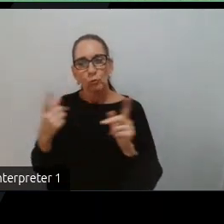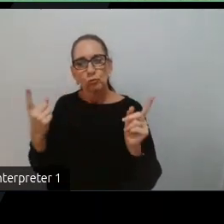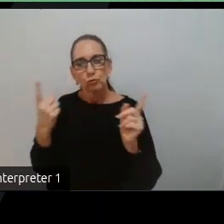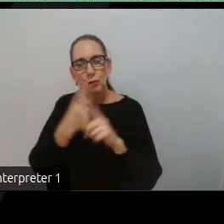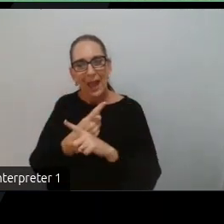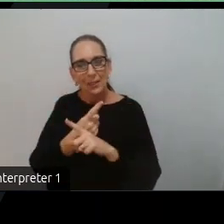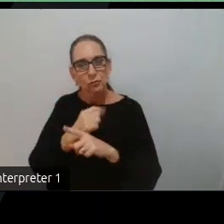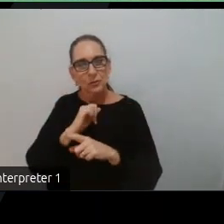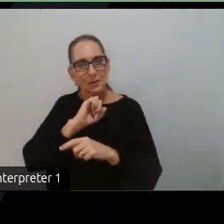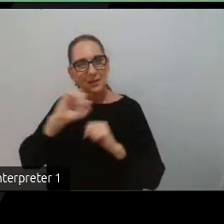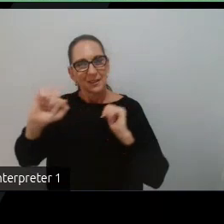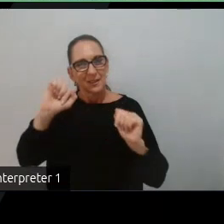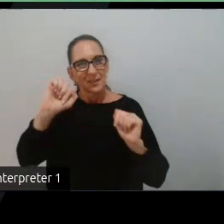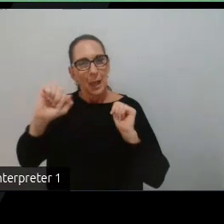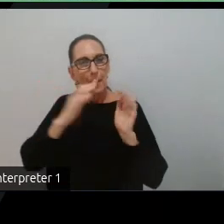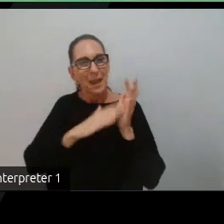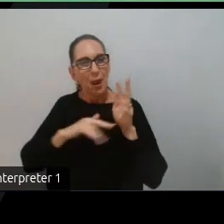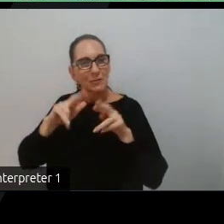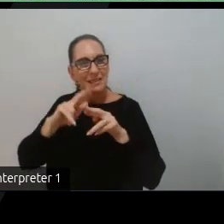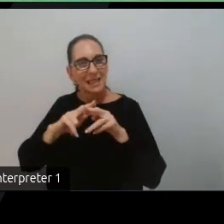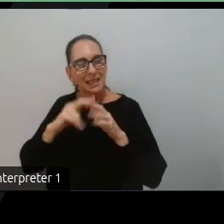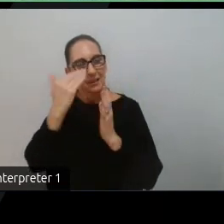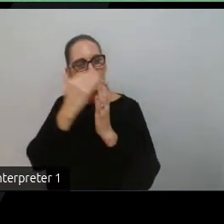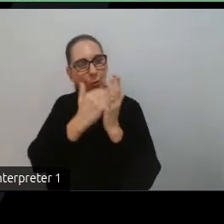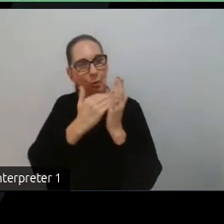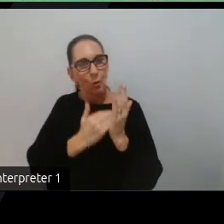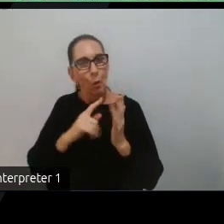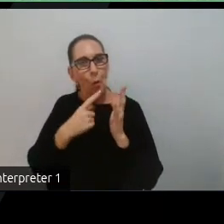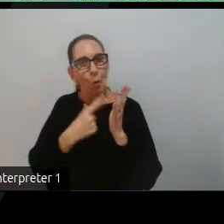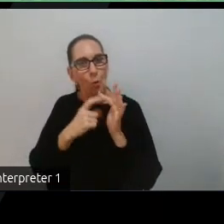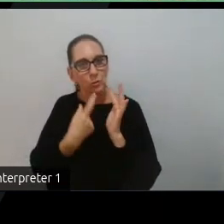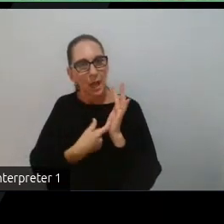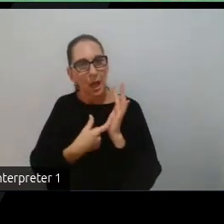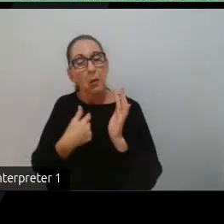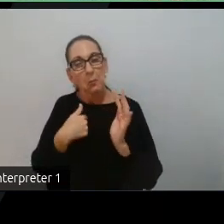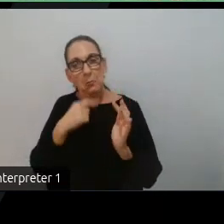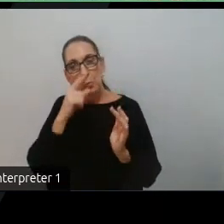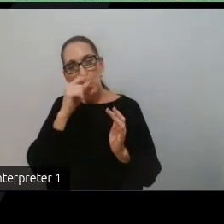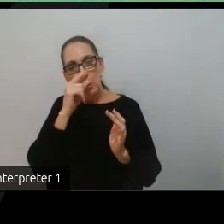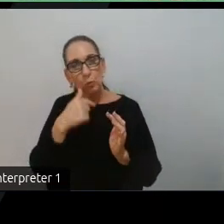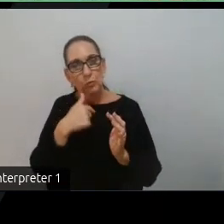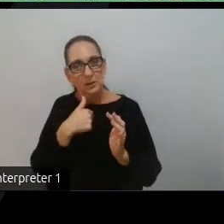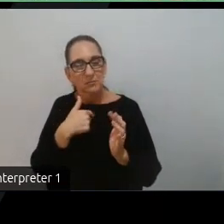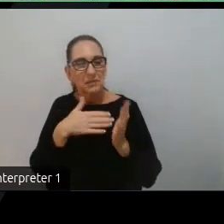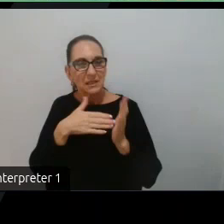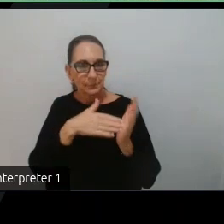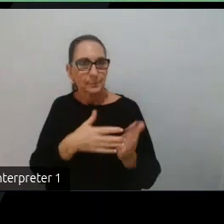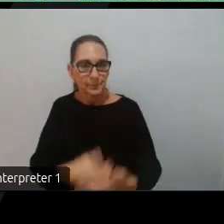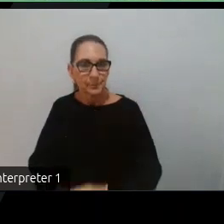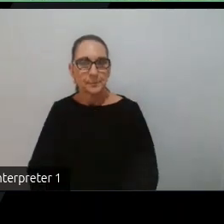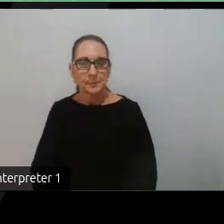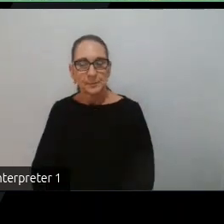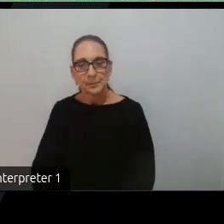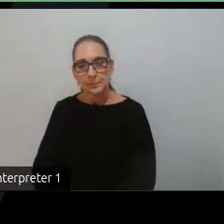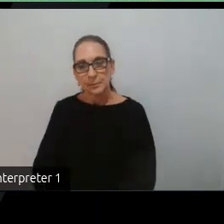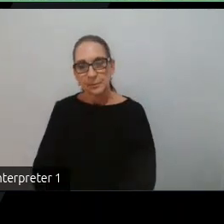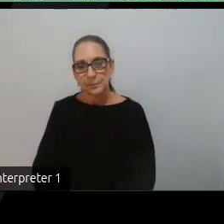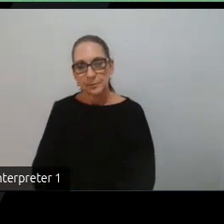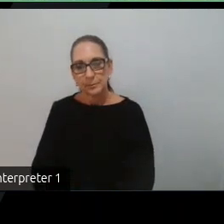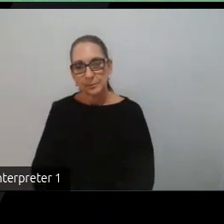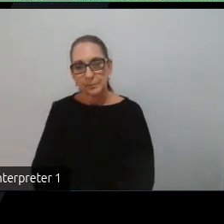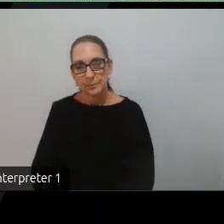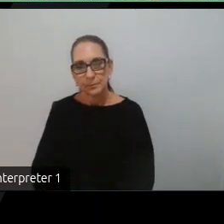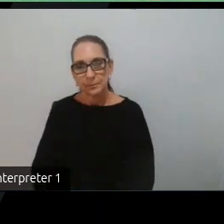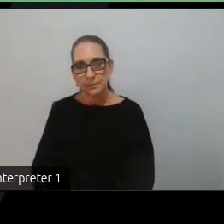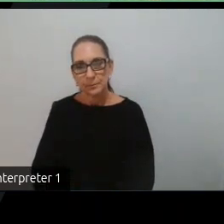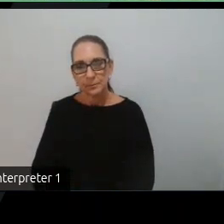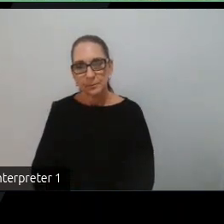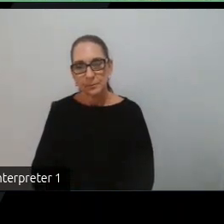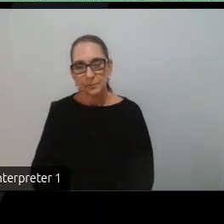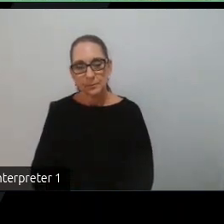orders, that's that falls within the funding guidelines that legal aid has for parenting cases.